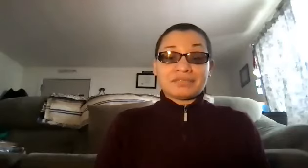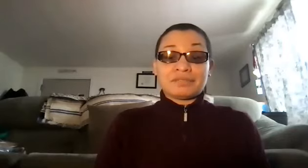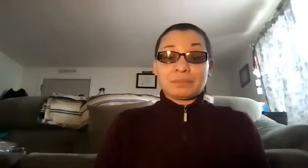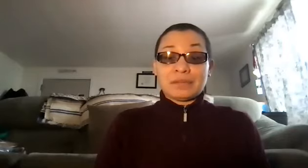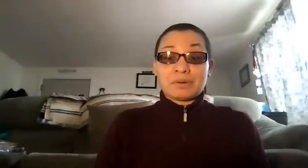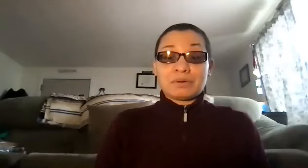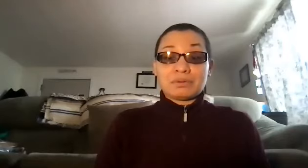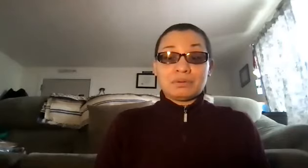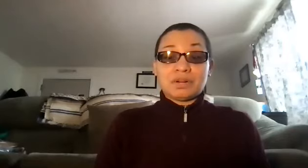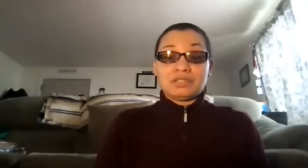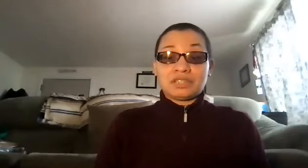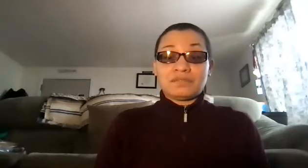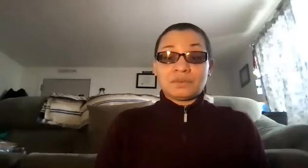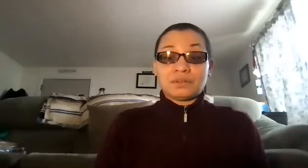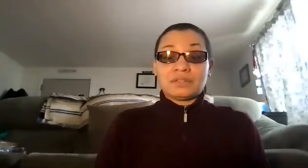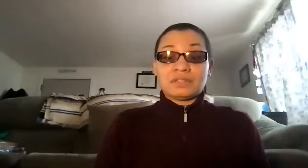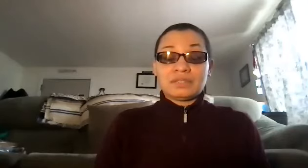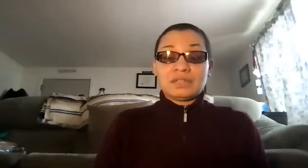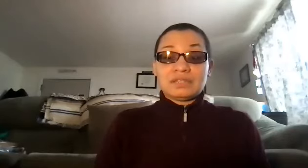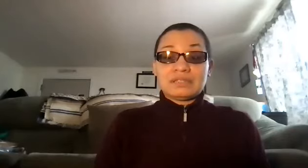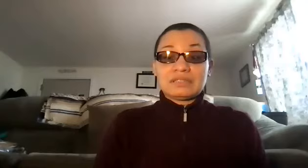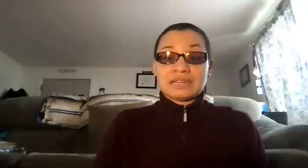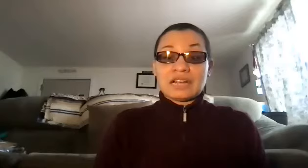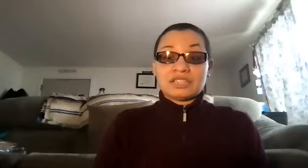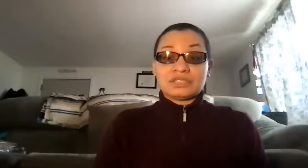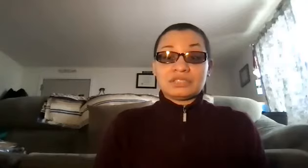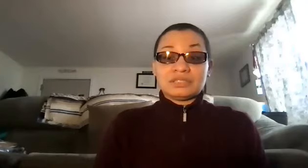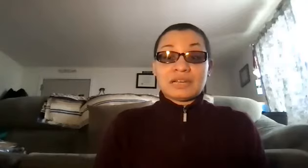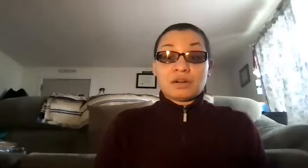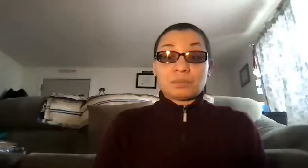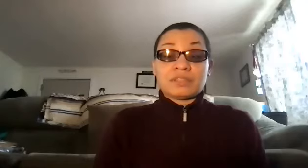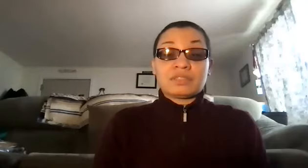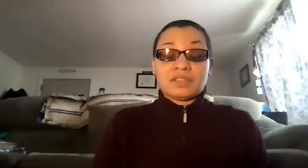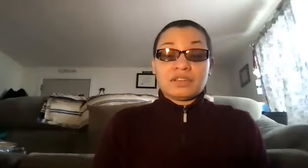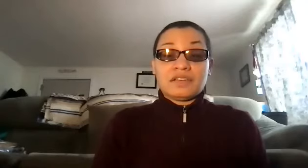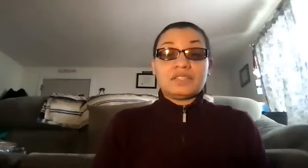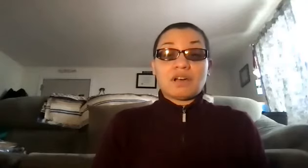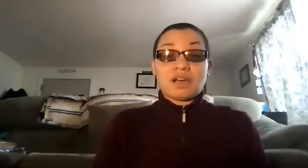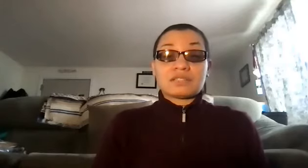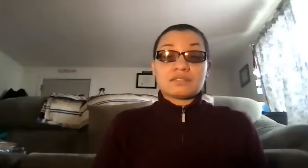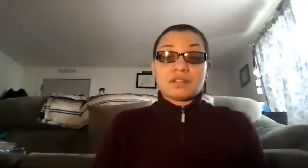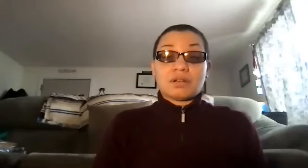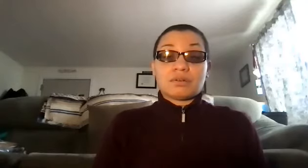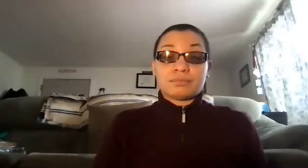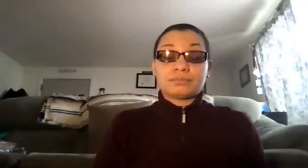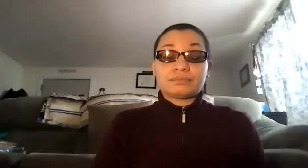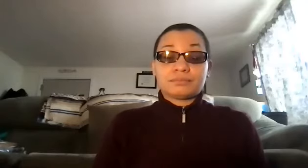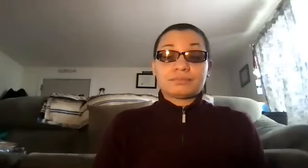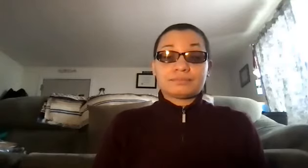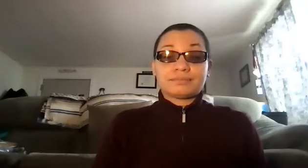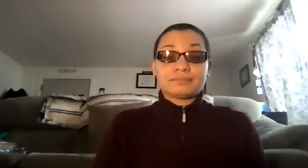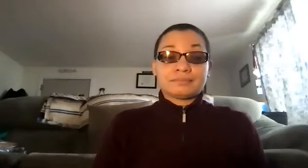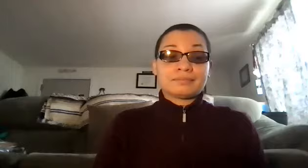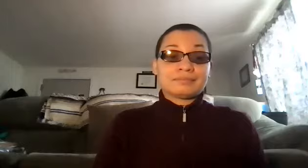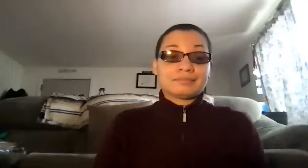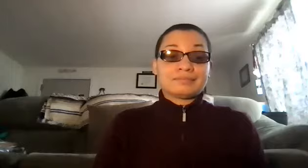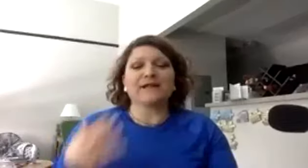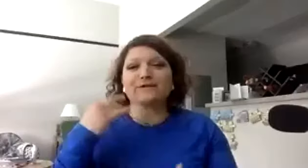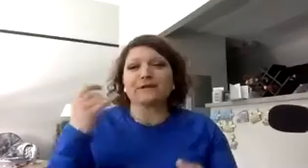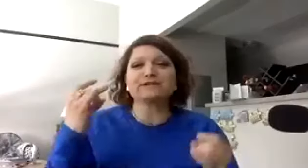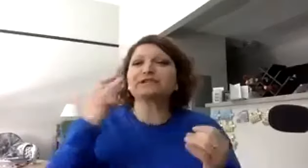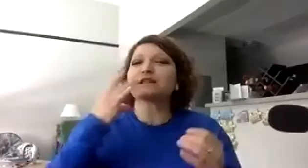for people who are looking for technology to help with their hearing loss so. I know there's a light